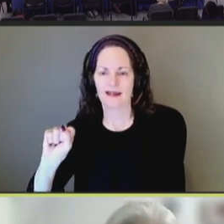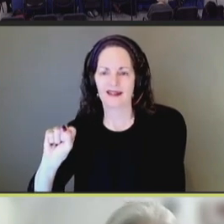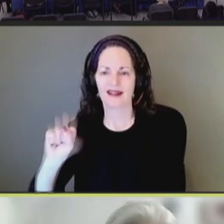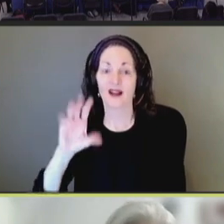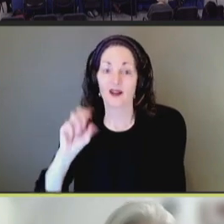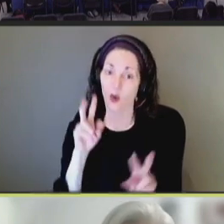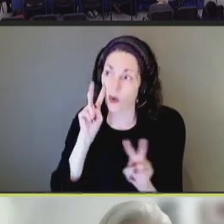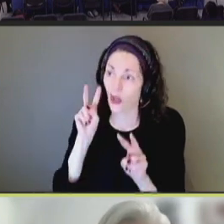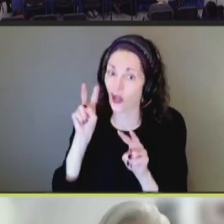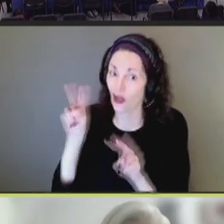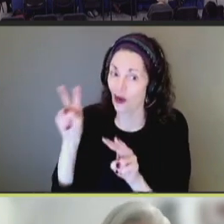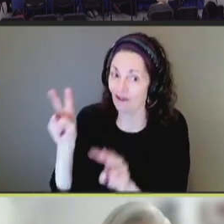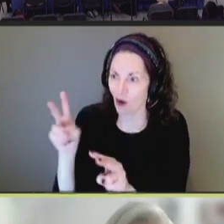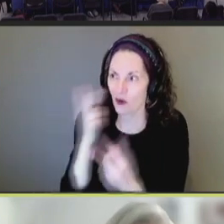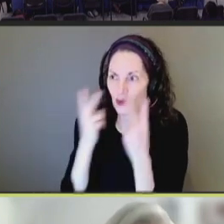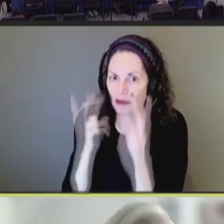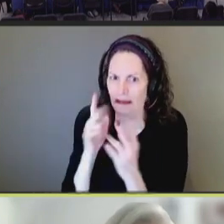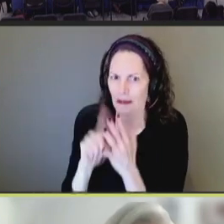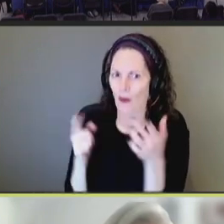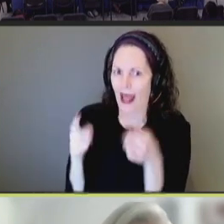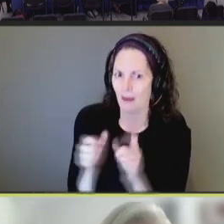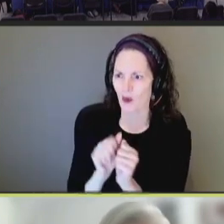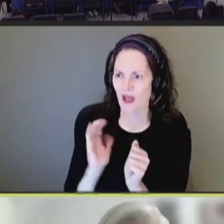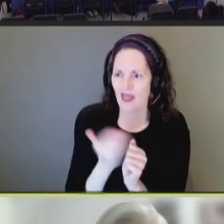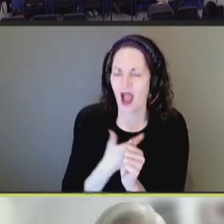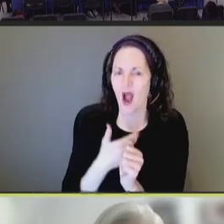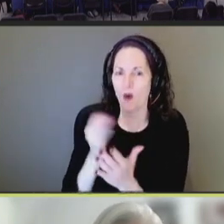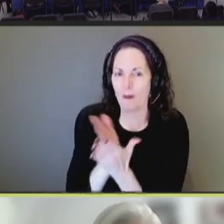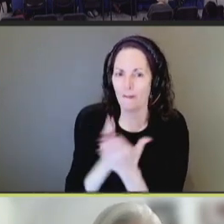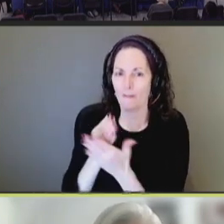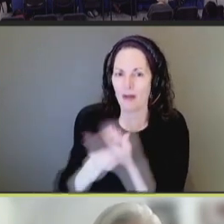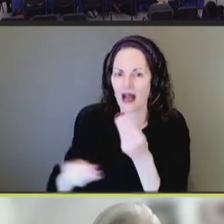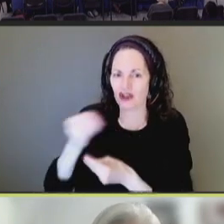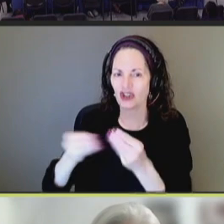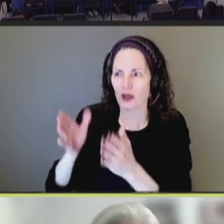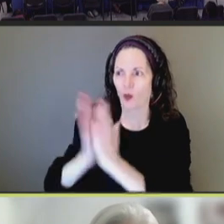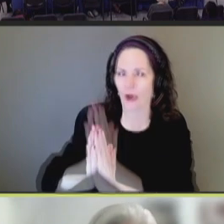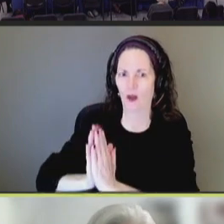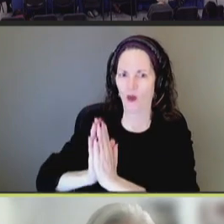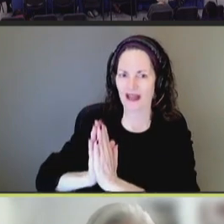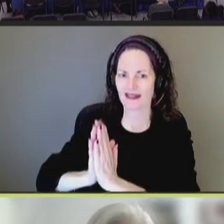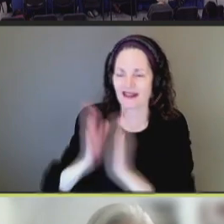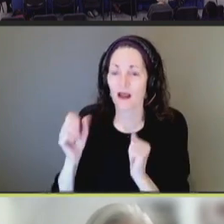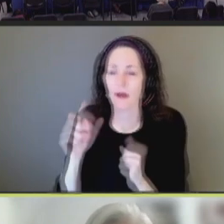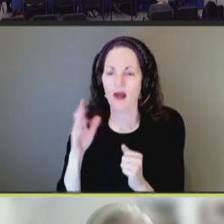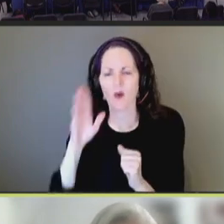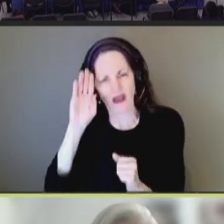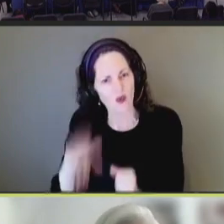of what happens with this budget request. But we know IIS are really important to supporting